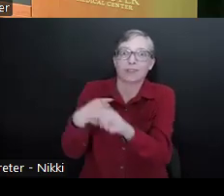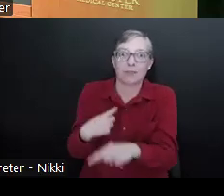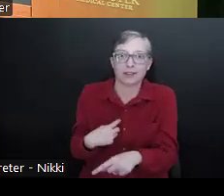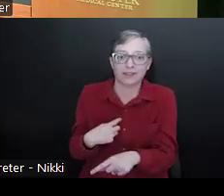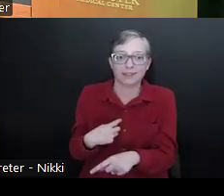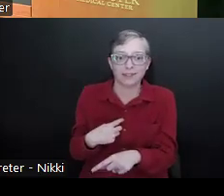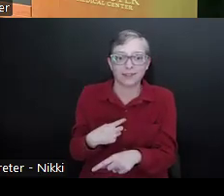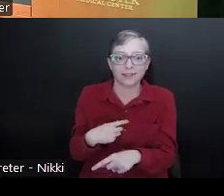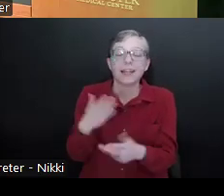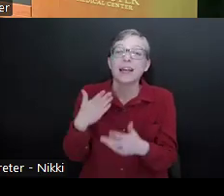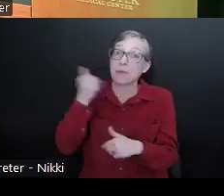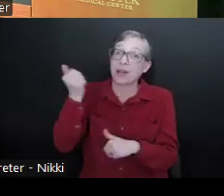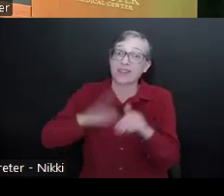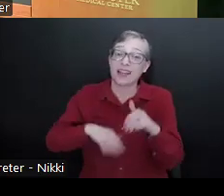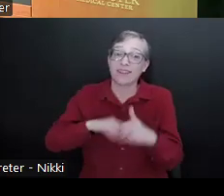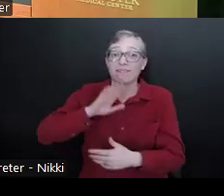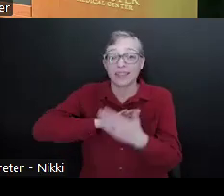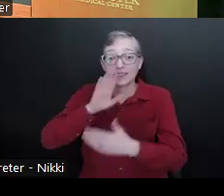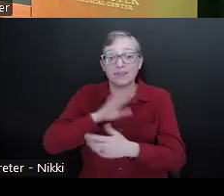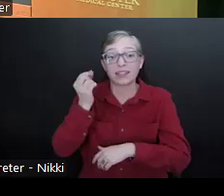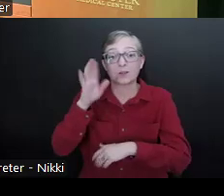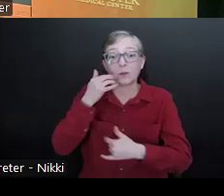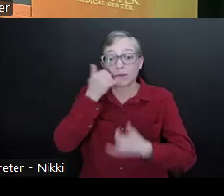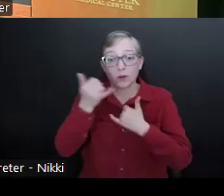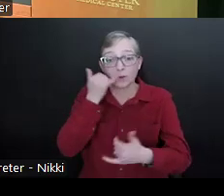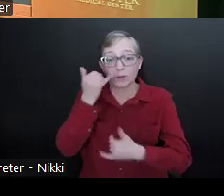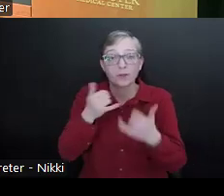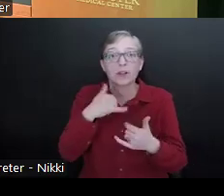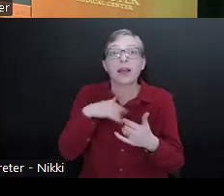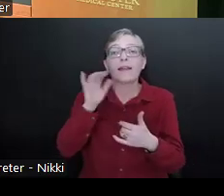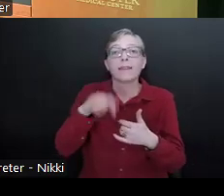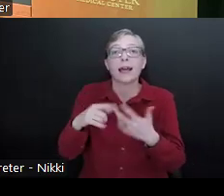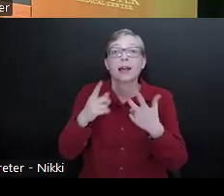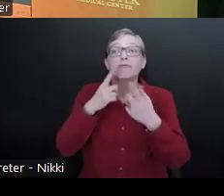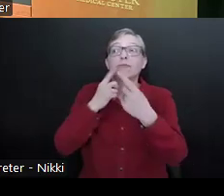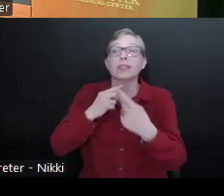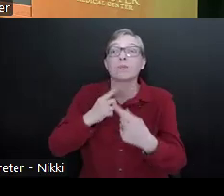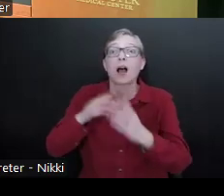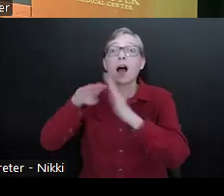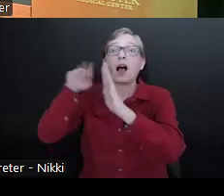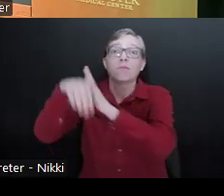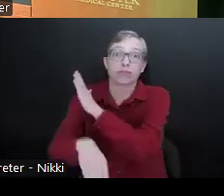where the drop off happens very very quickly and and and to a much greater extent and people also